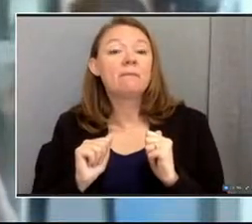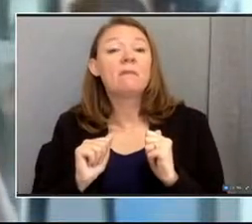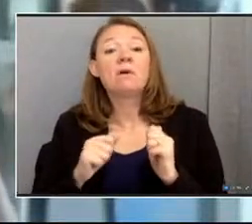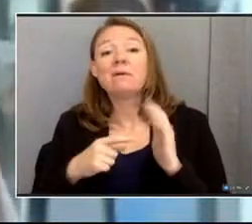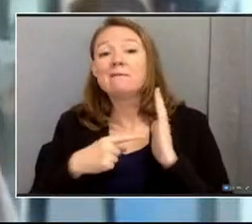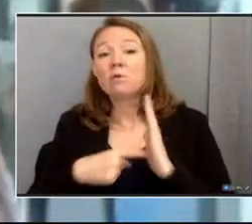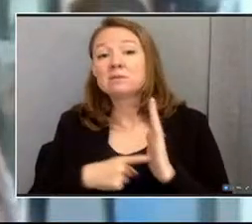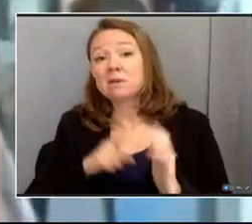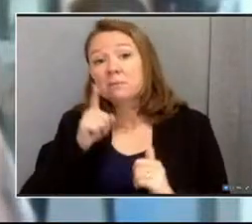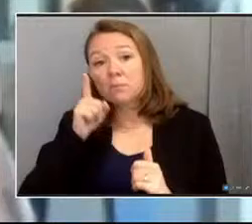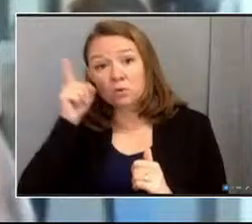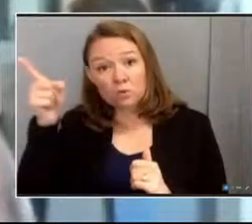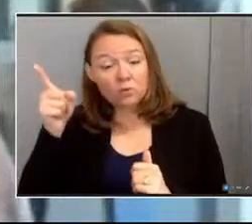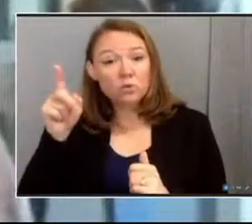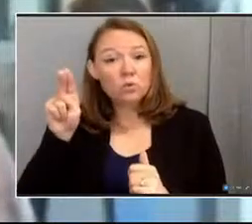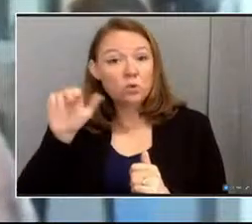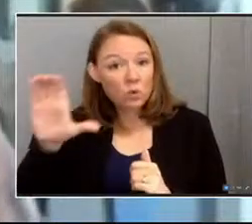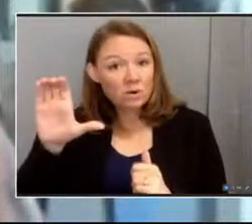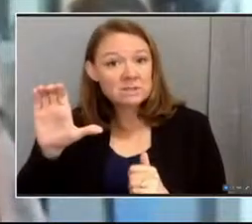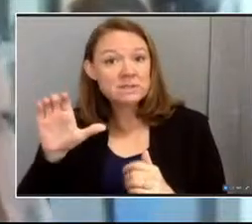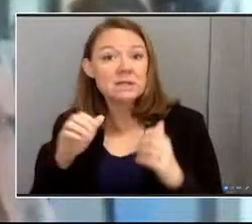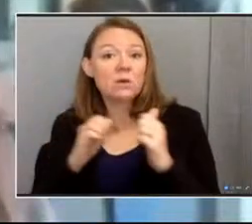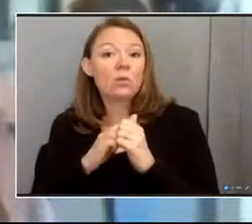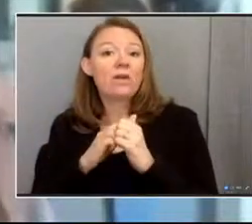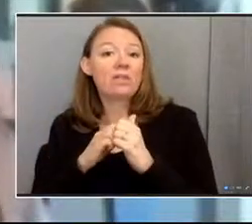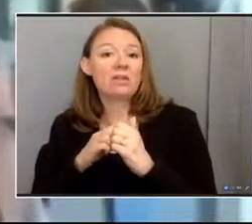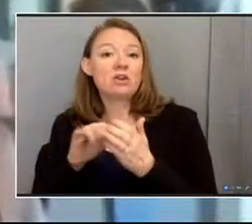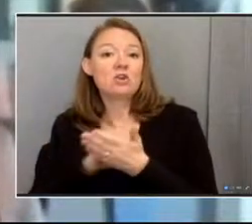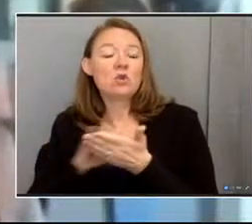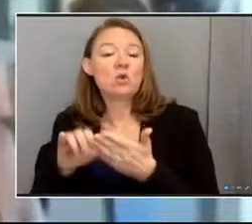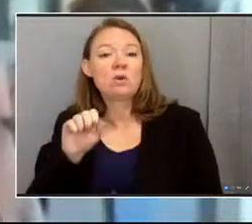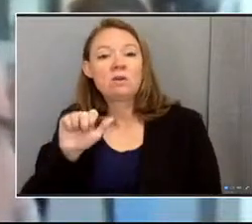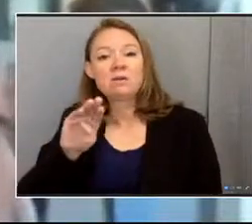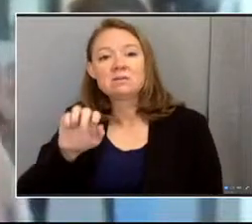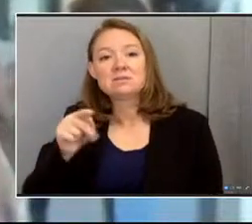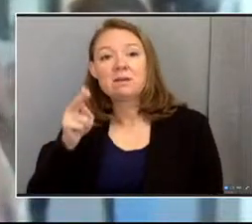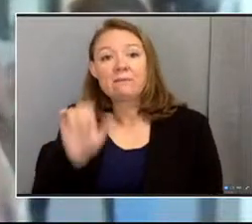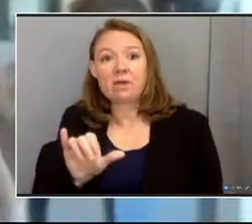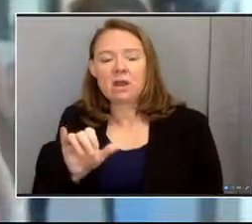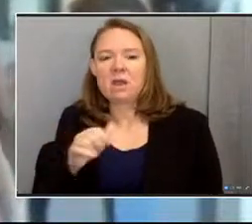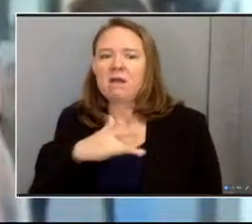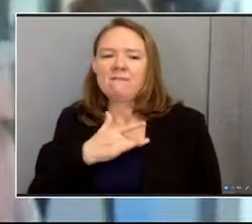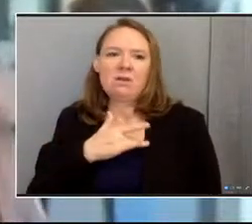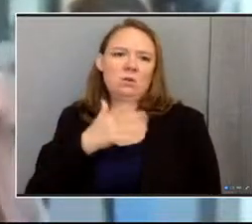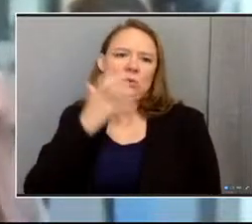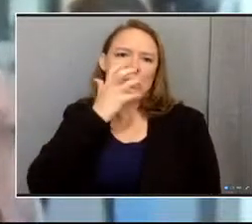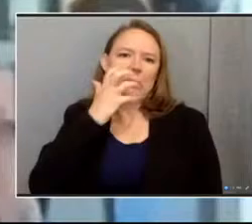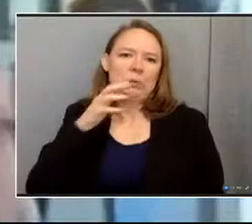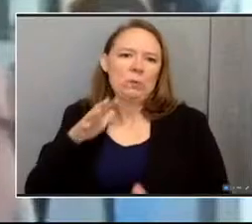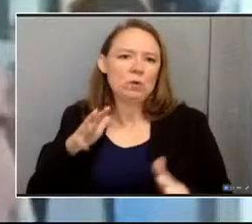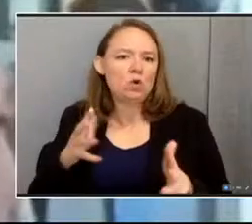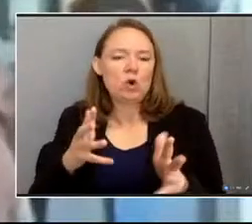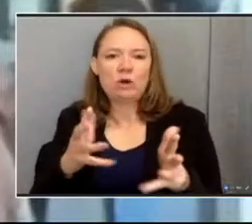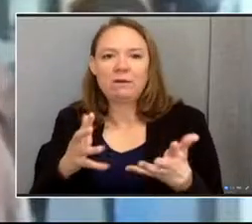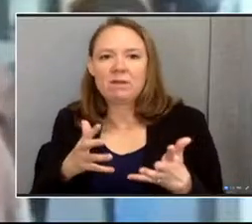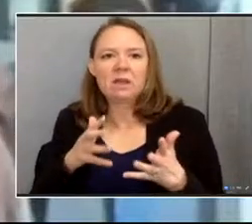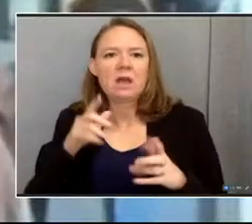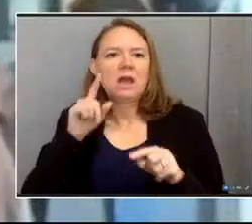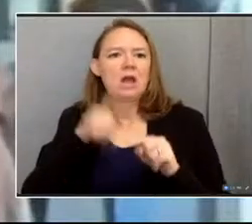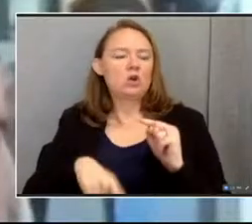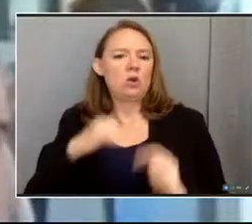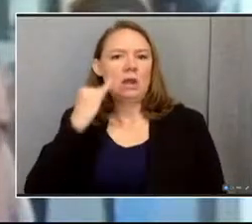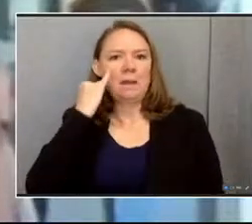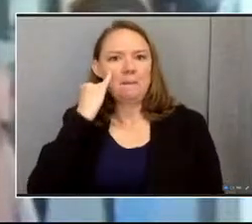I was so nervous, I couldn't imagine or believe that all of those voices and those trained